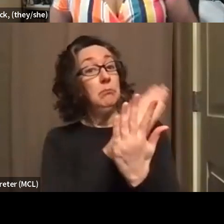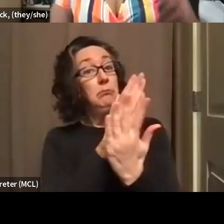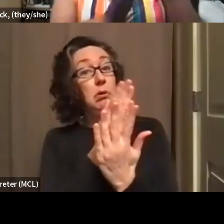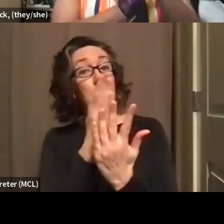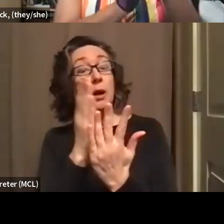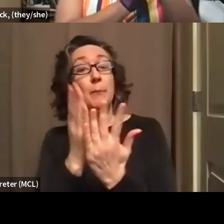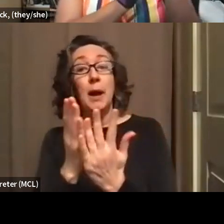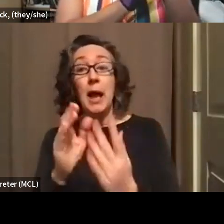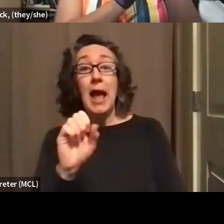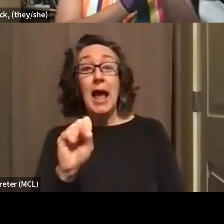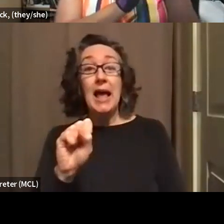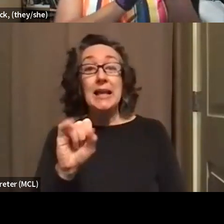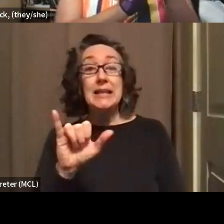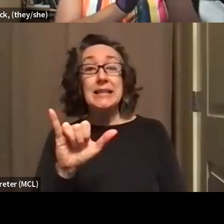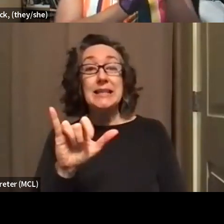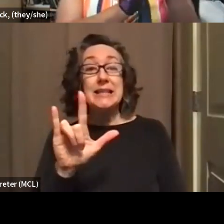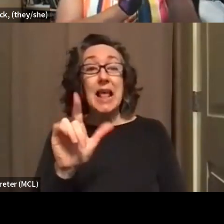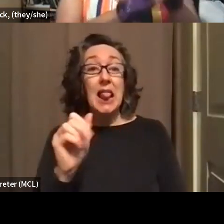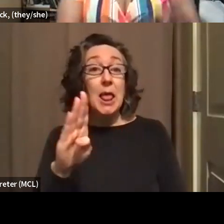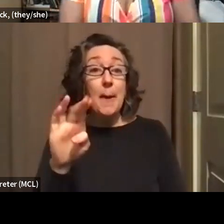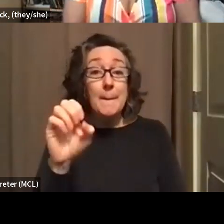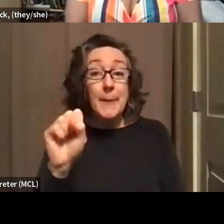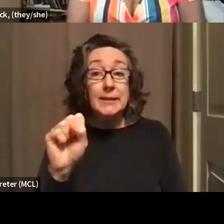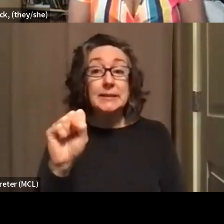I really struggled to get people to do.